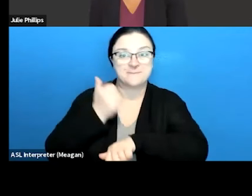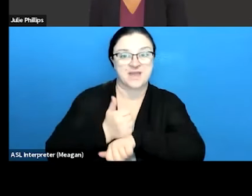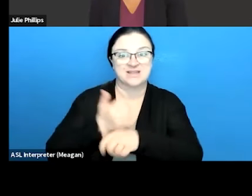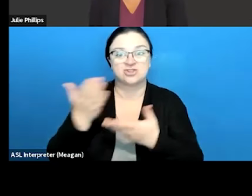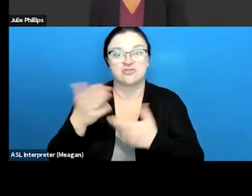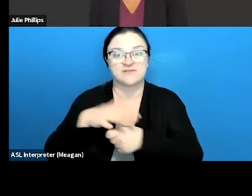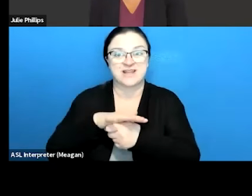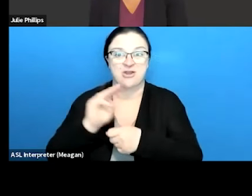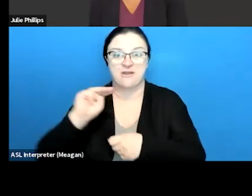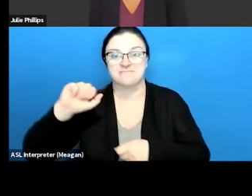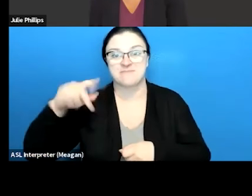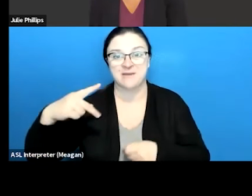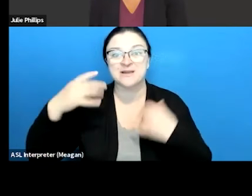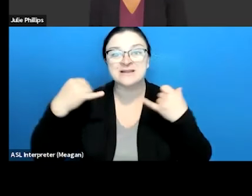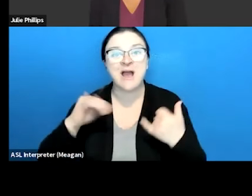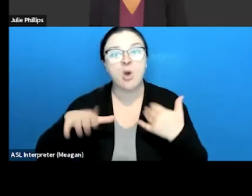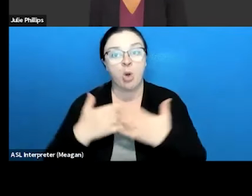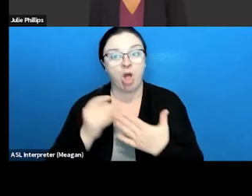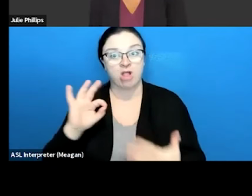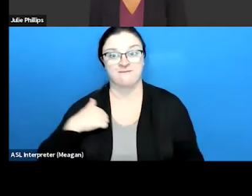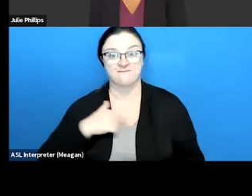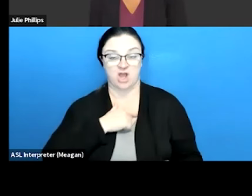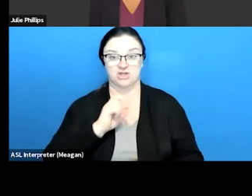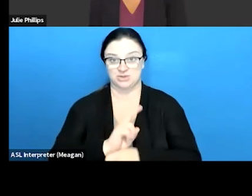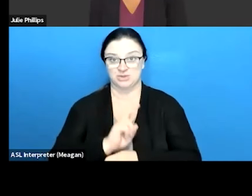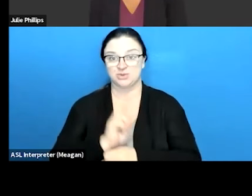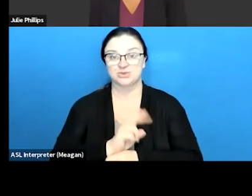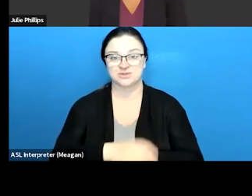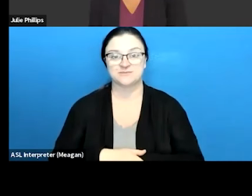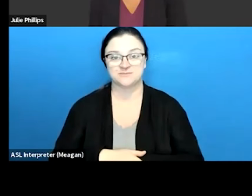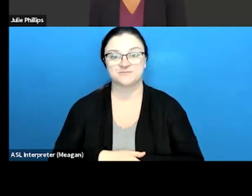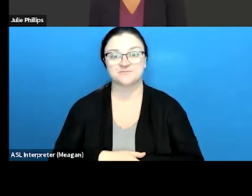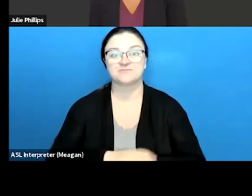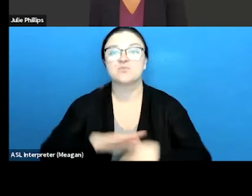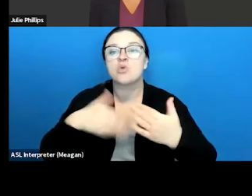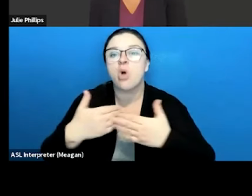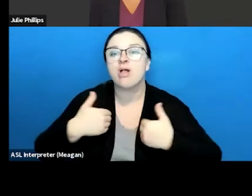that all of us are now using. And so we all have the same source of information